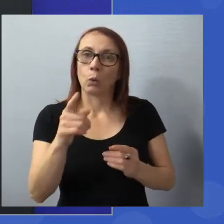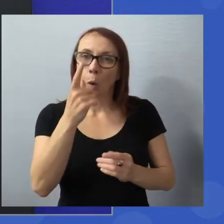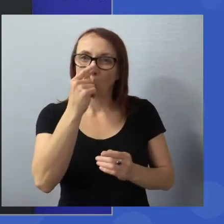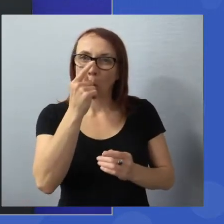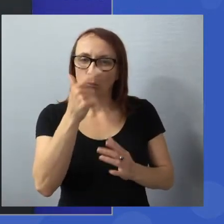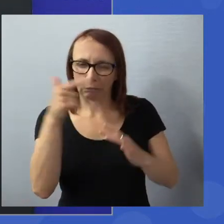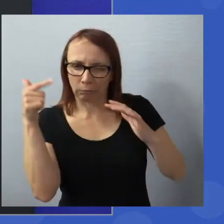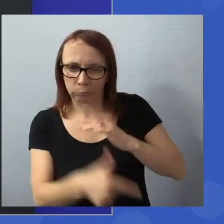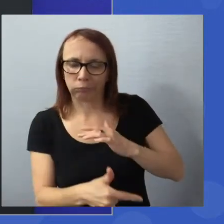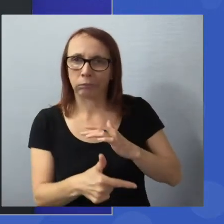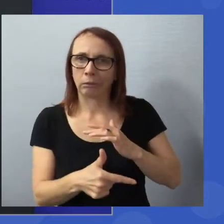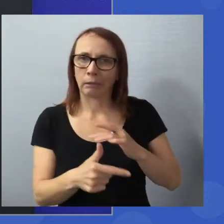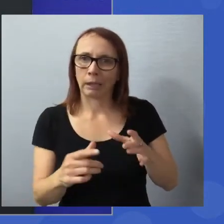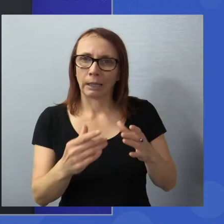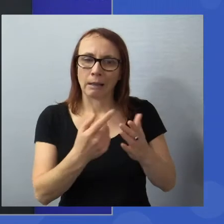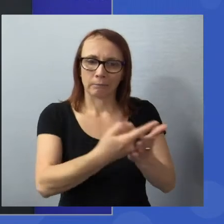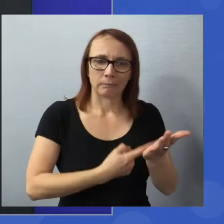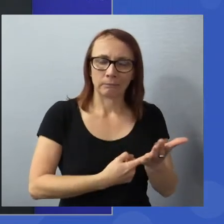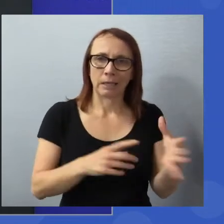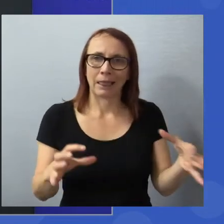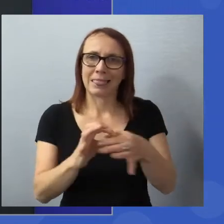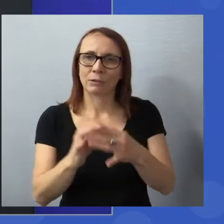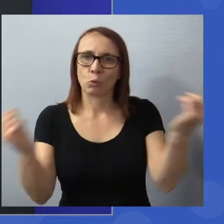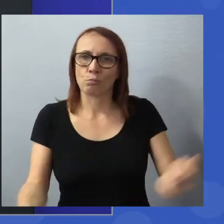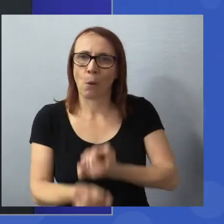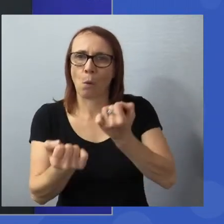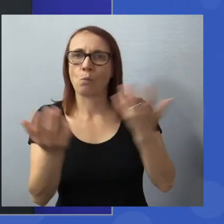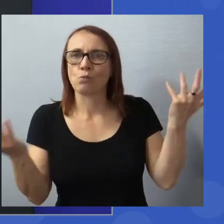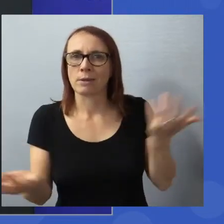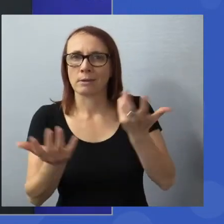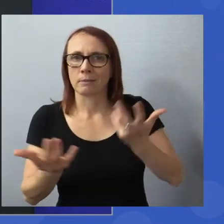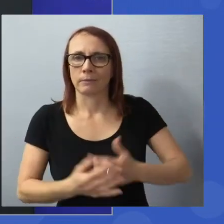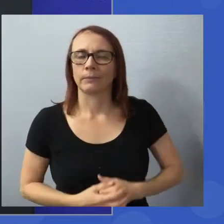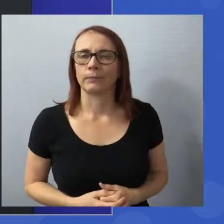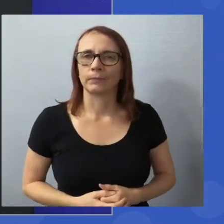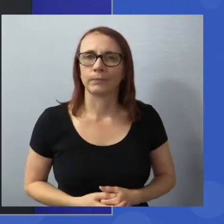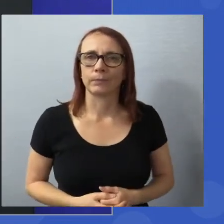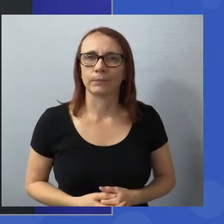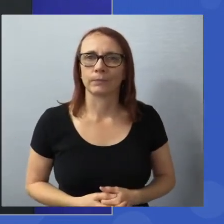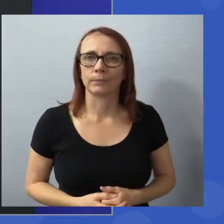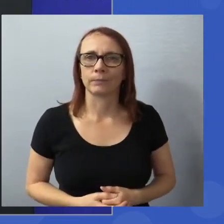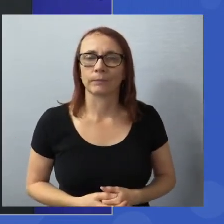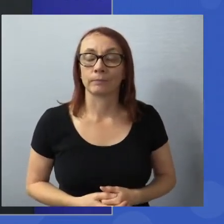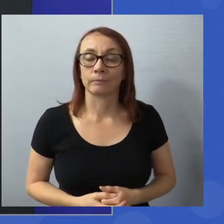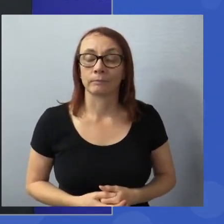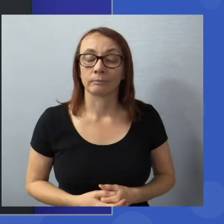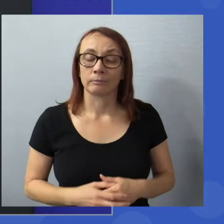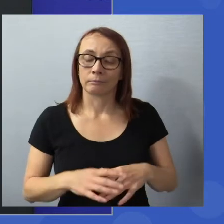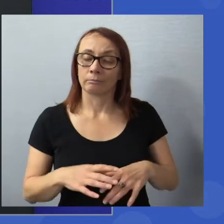lies in relation to these things and to target your interventions the first thing I think I would start with was a really interesting question that was